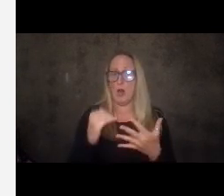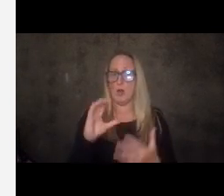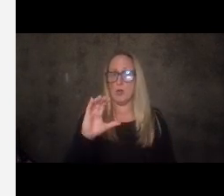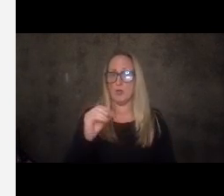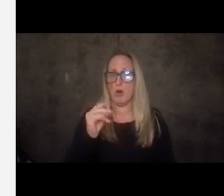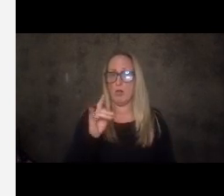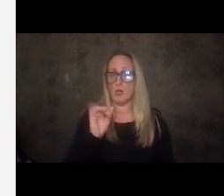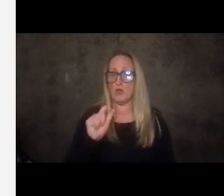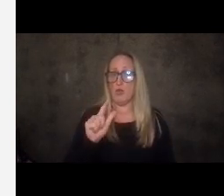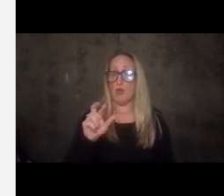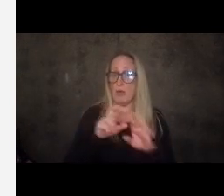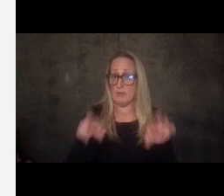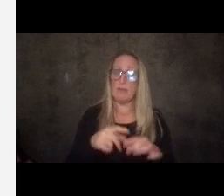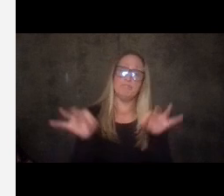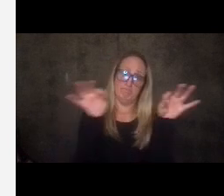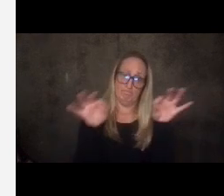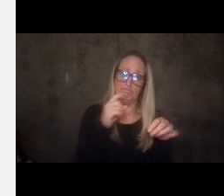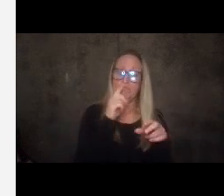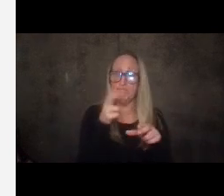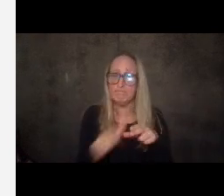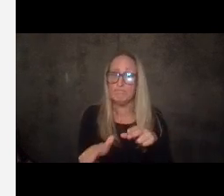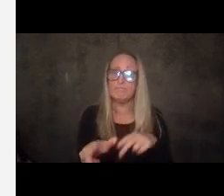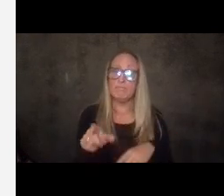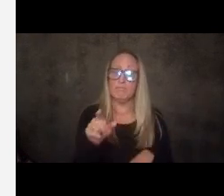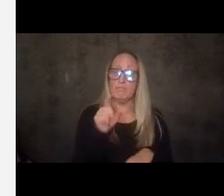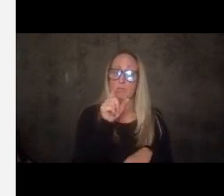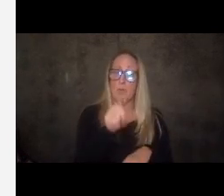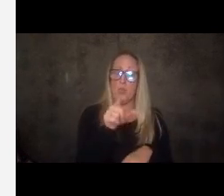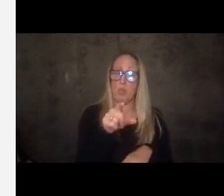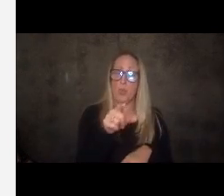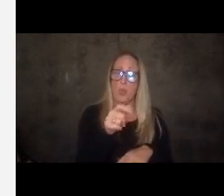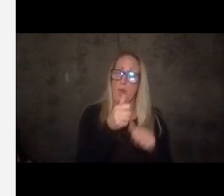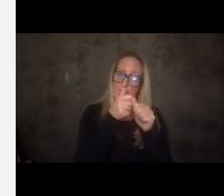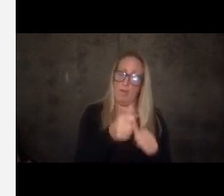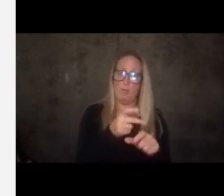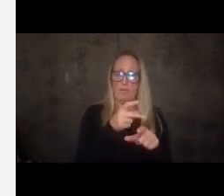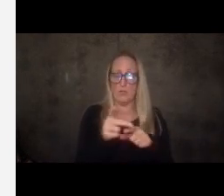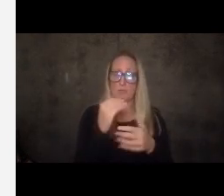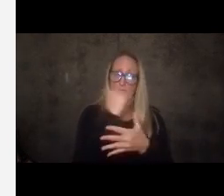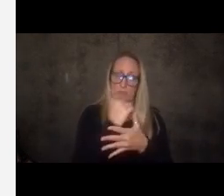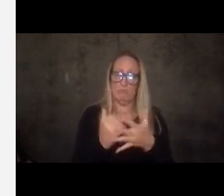see here in the description it mentions that follow a professional chronological resume format using this